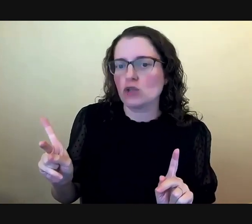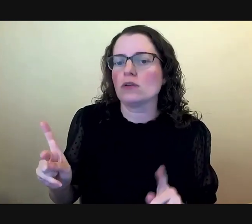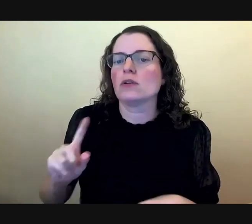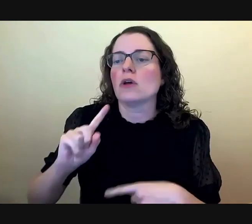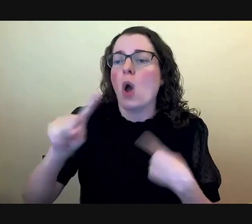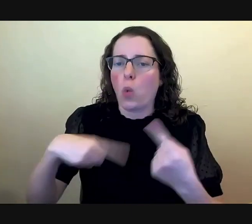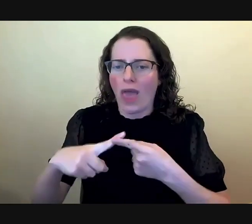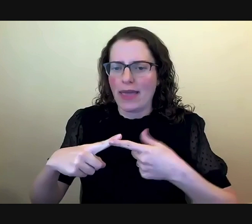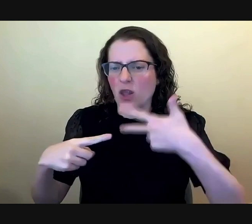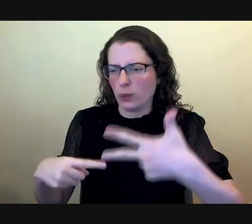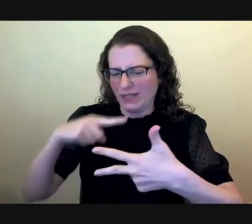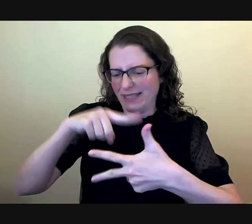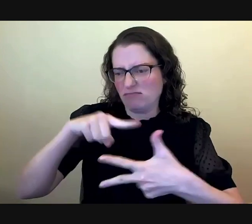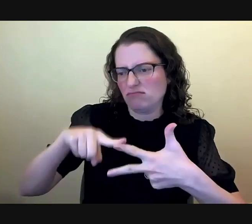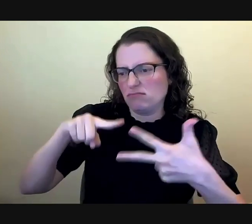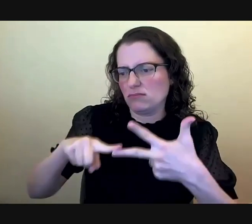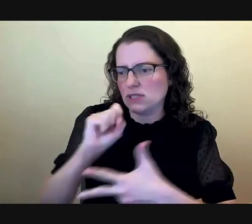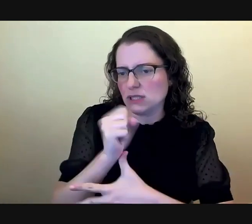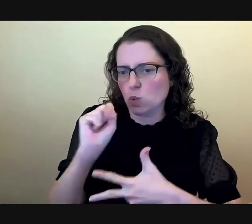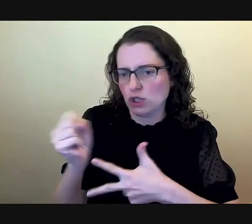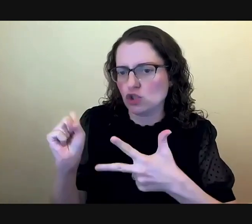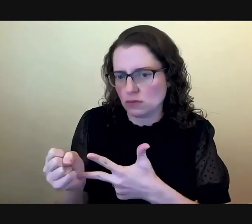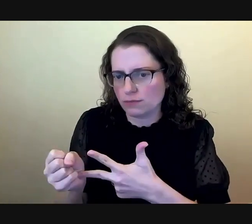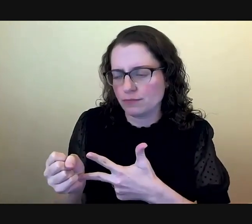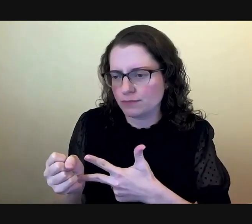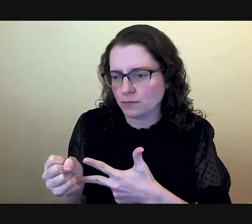This is true when these three situations are present.